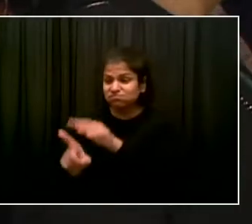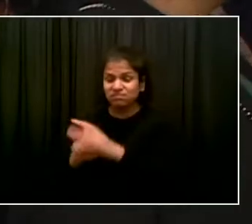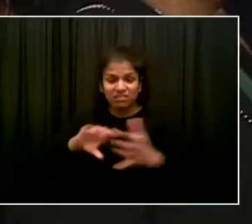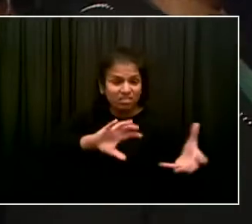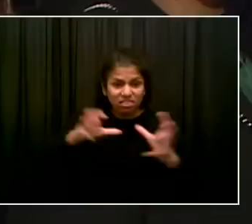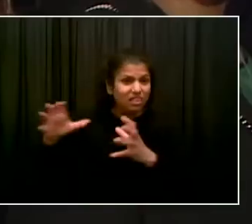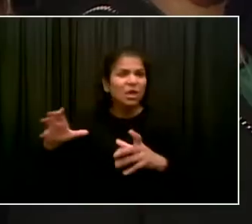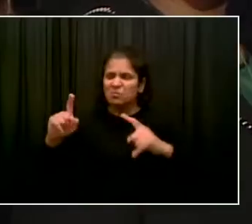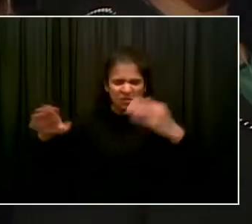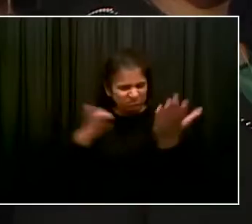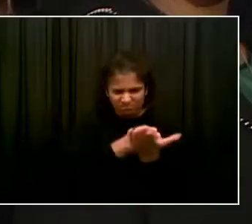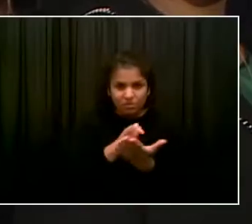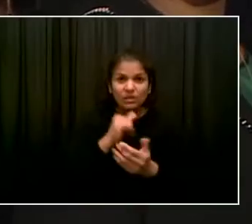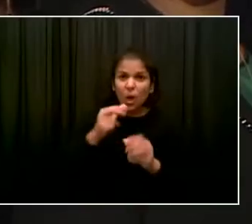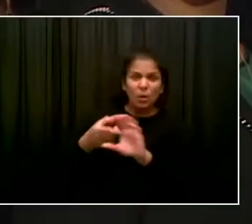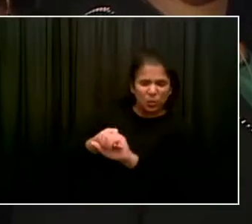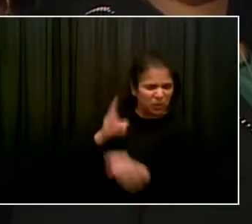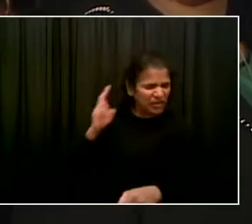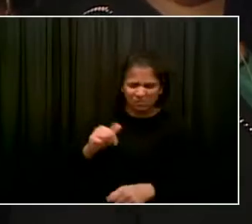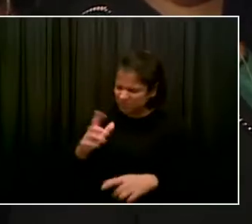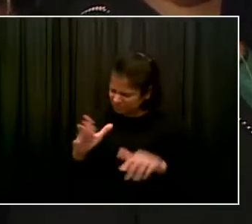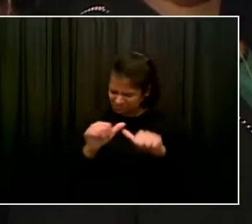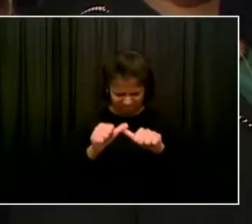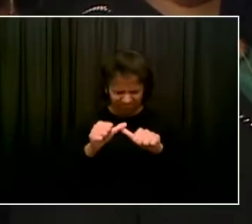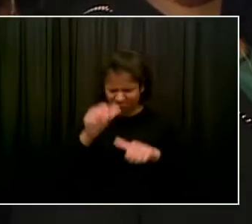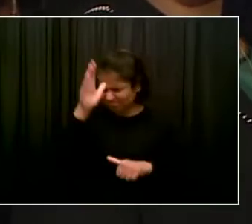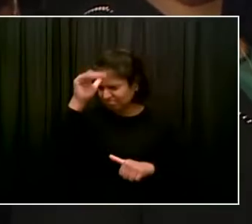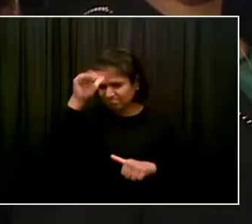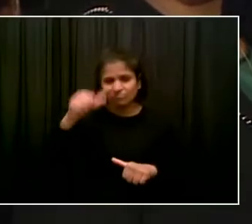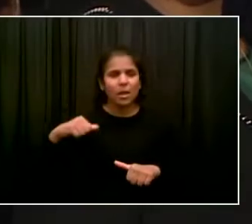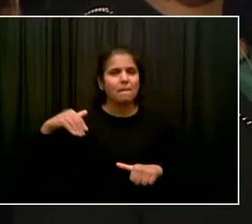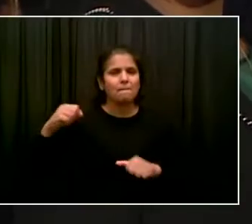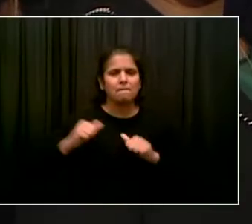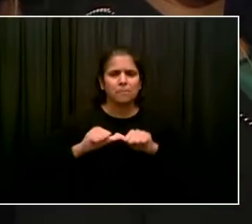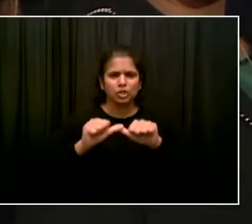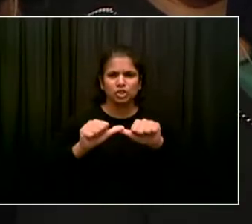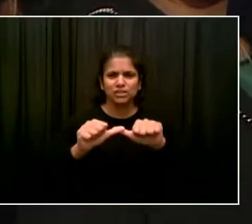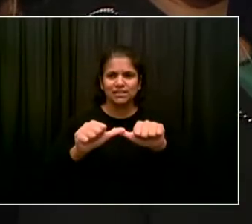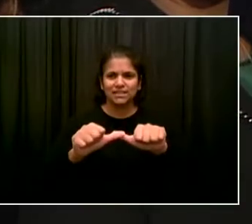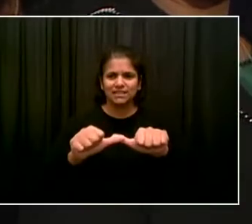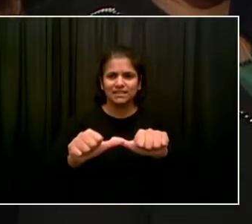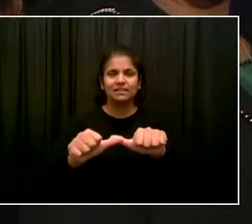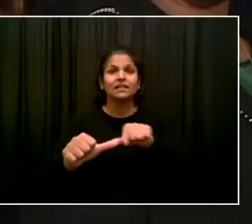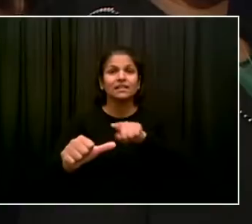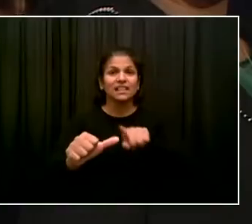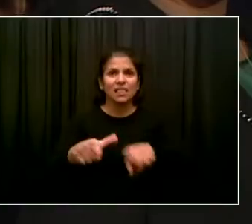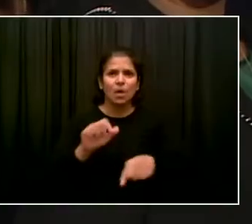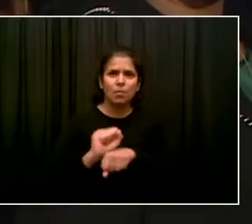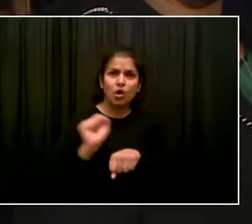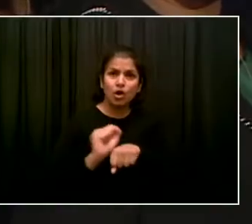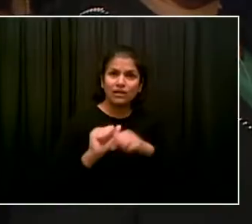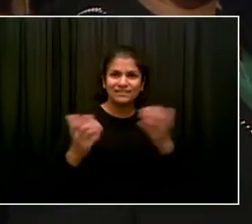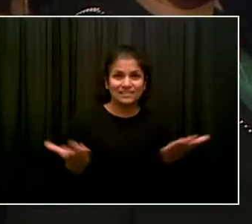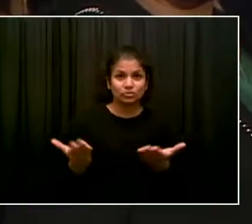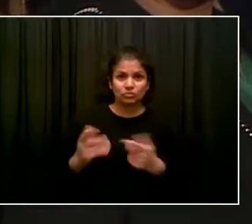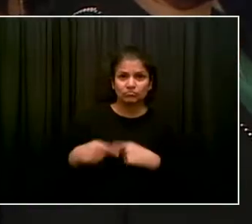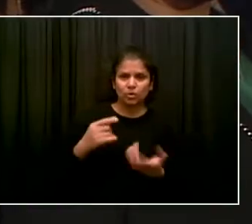WHERE HAZEL DUKES